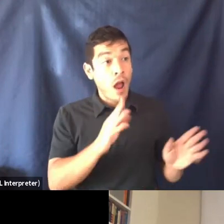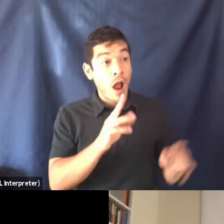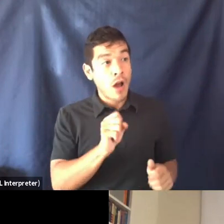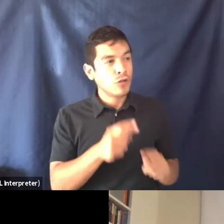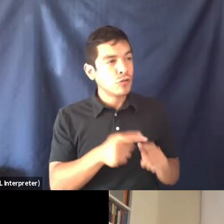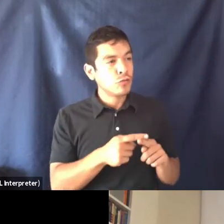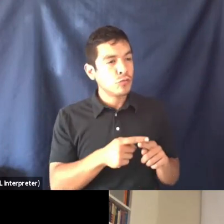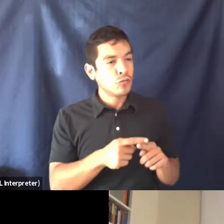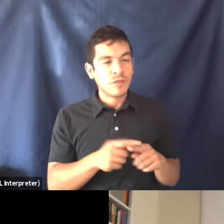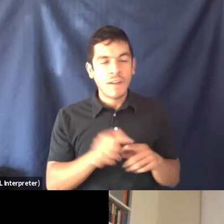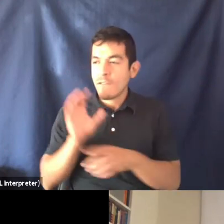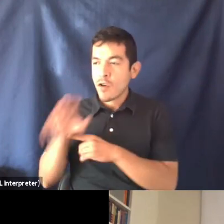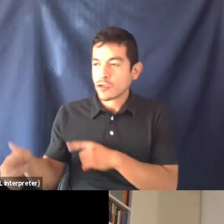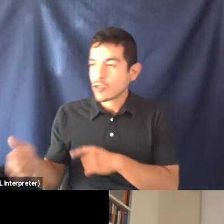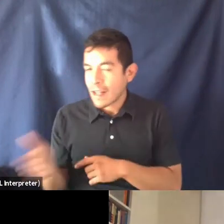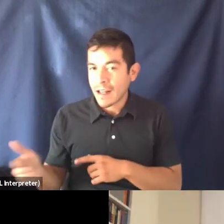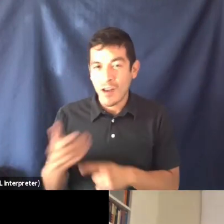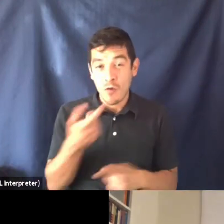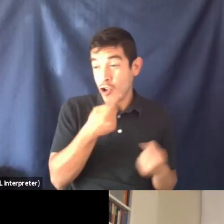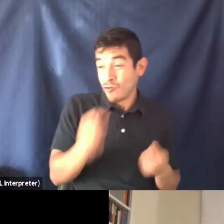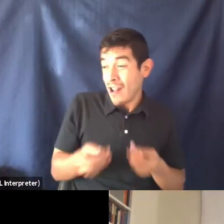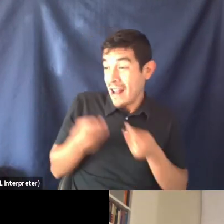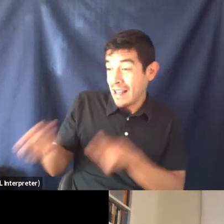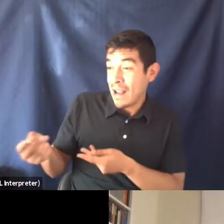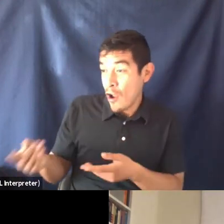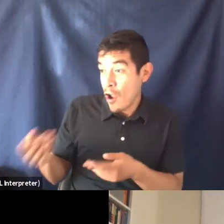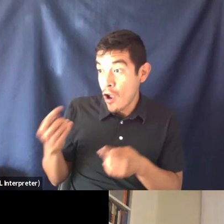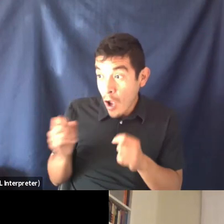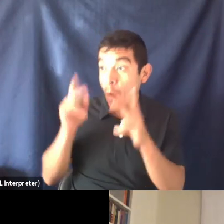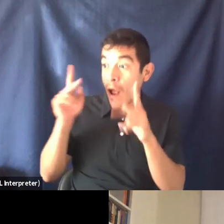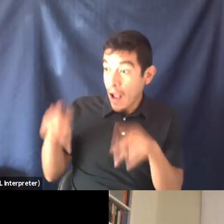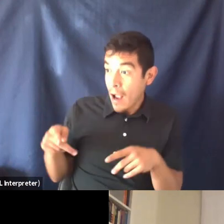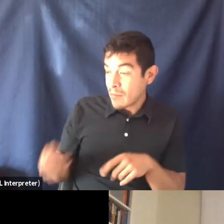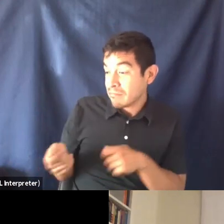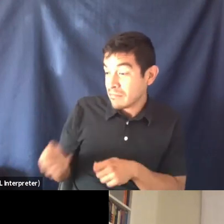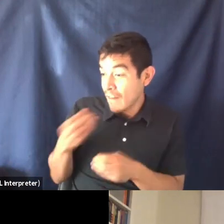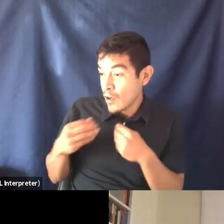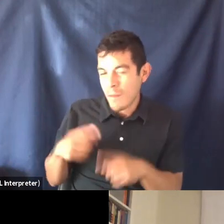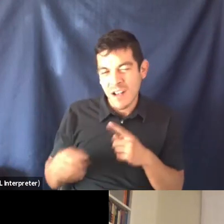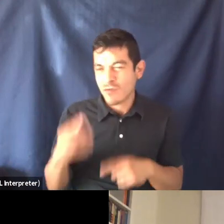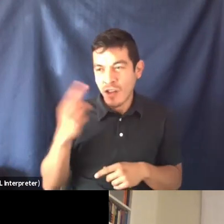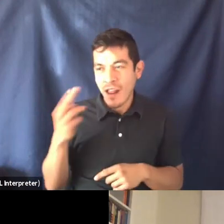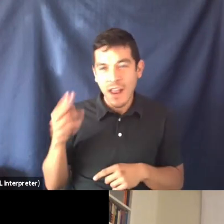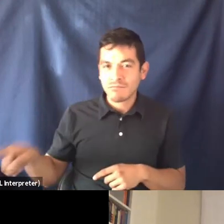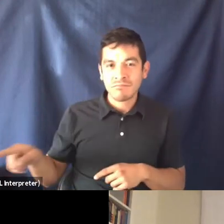Wouldn't, you know we try to bribe her with treats sometimes to wake her up if she wasn't doing stuff. But very quickly we realized like she was such a stubborn dog